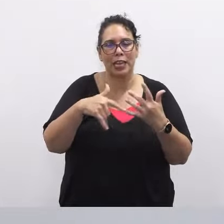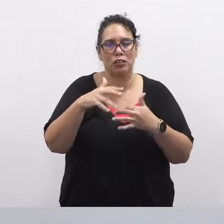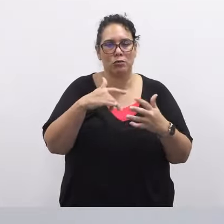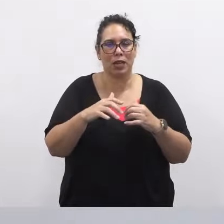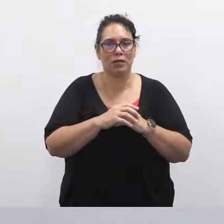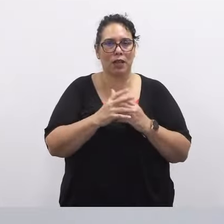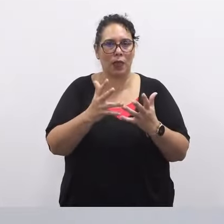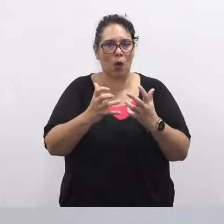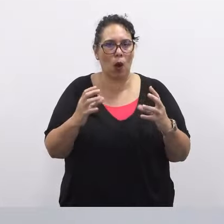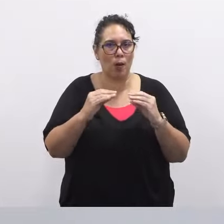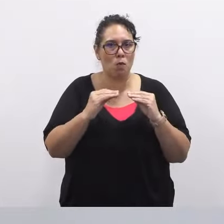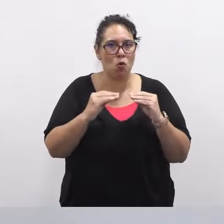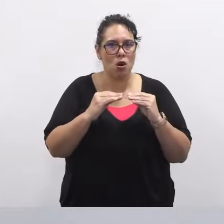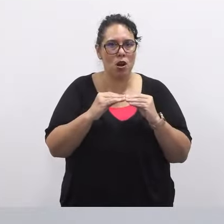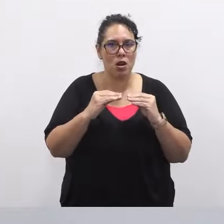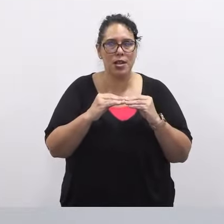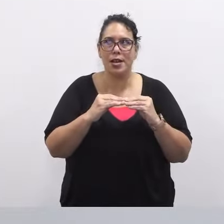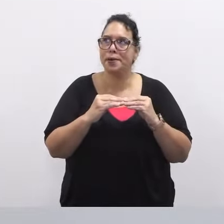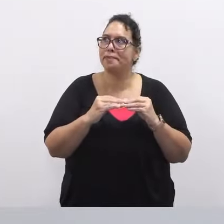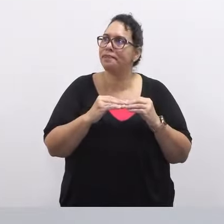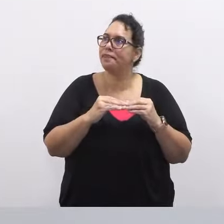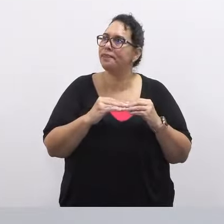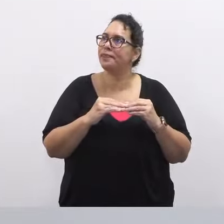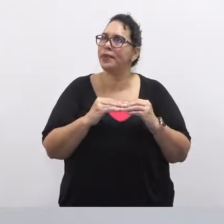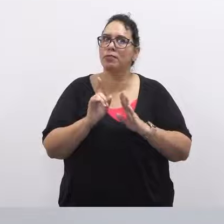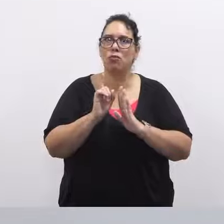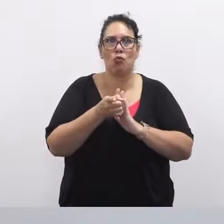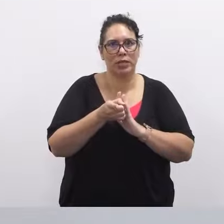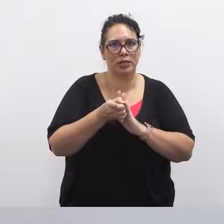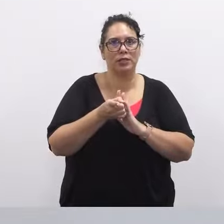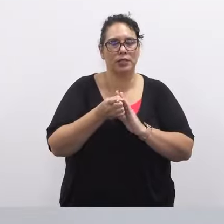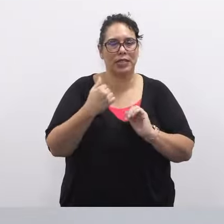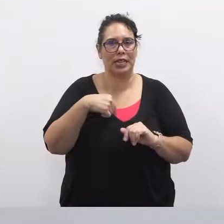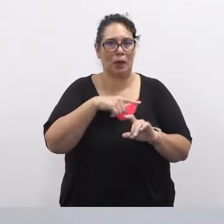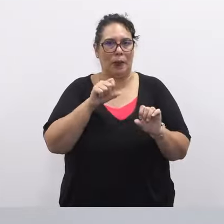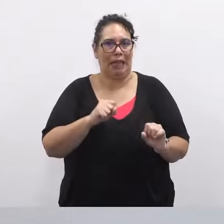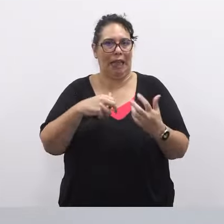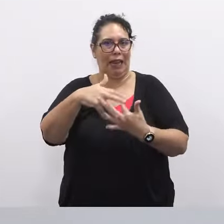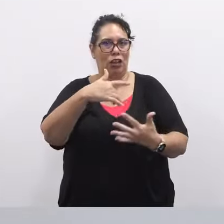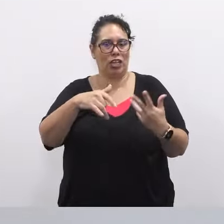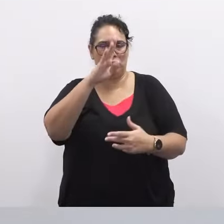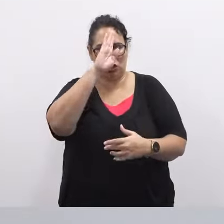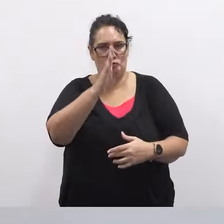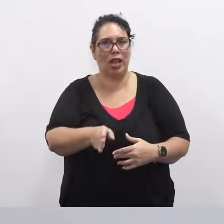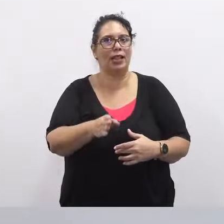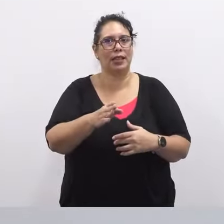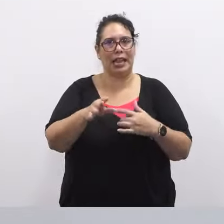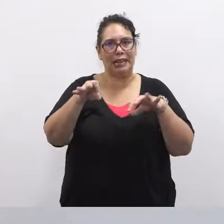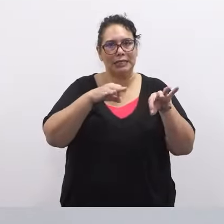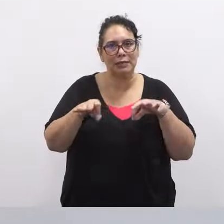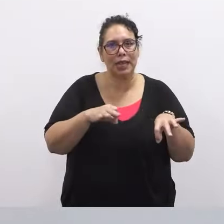They wanted more moments that we could engage with them directly and explain what redistricting was